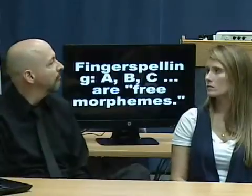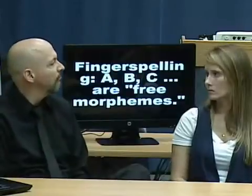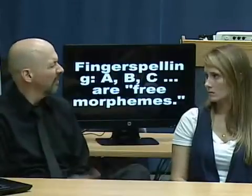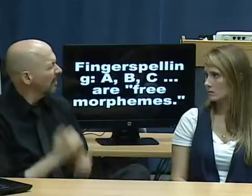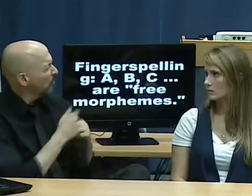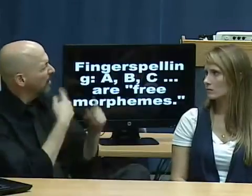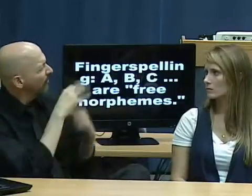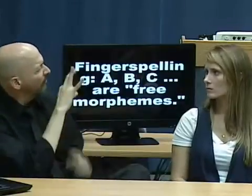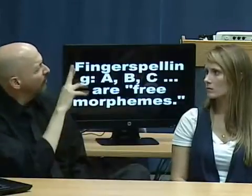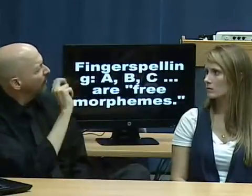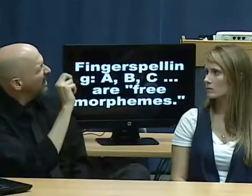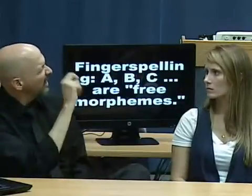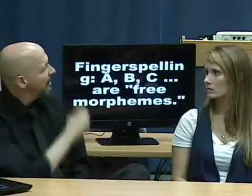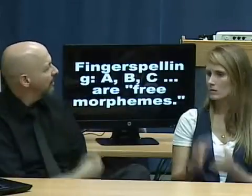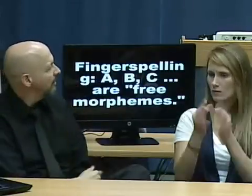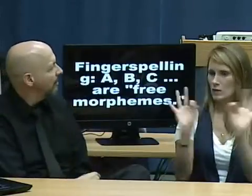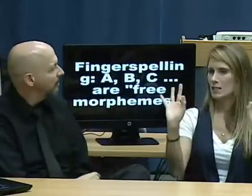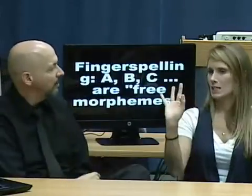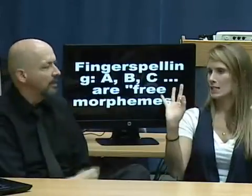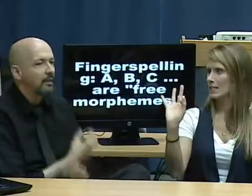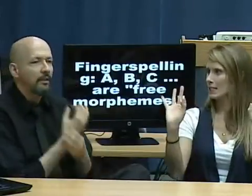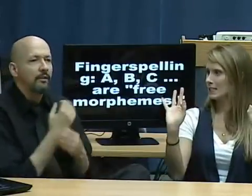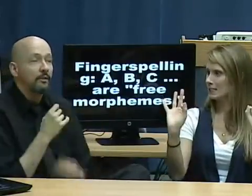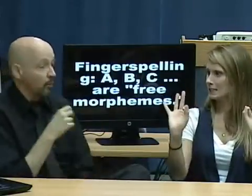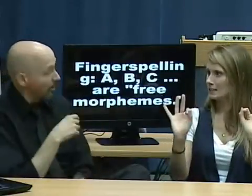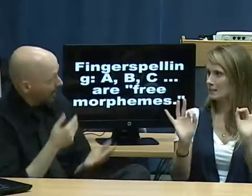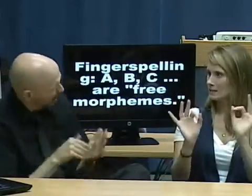How do you sign "FREE"? Free. Again?